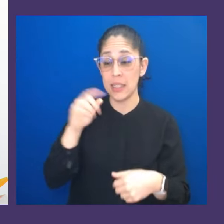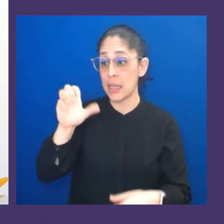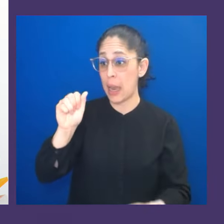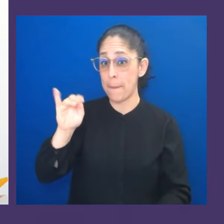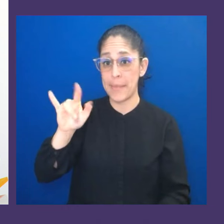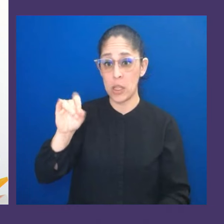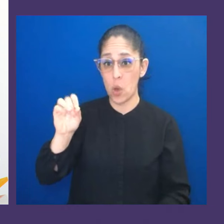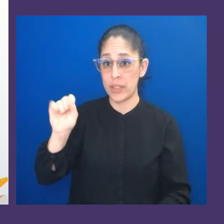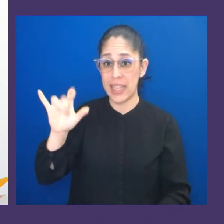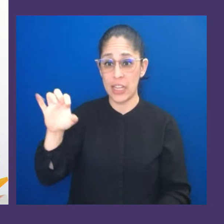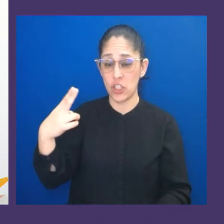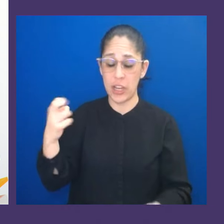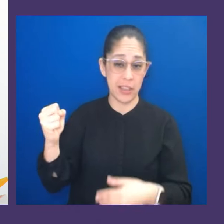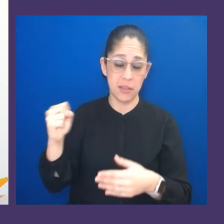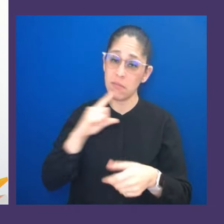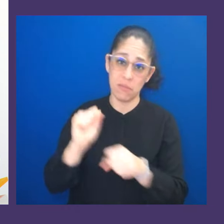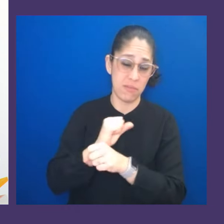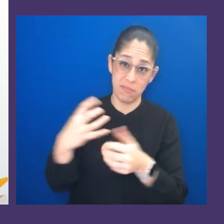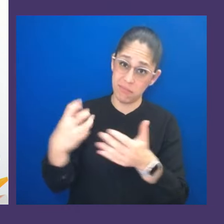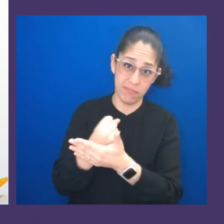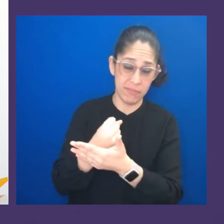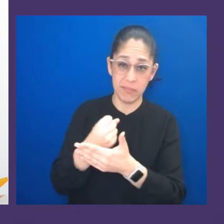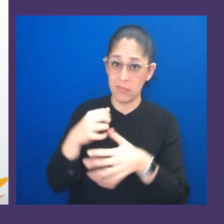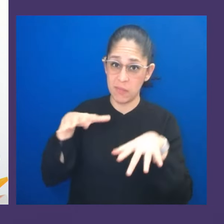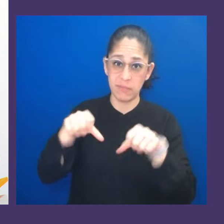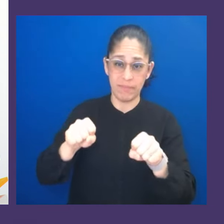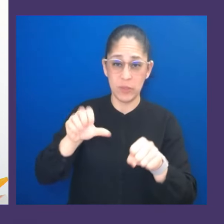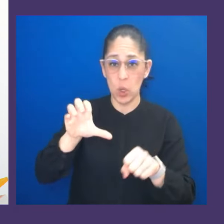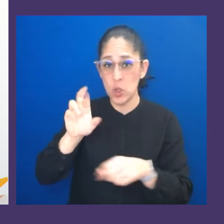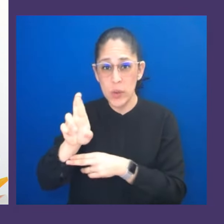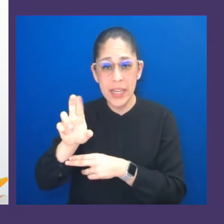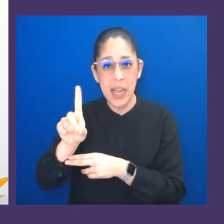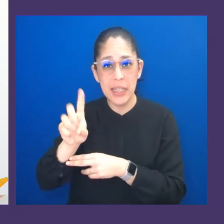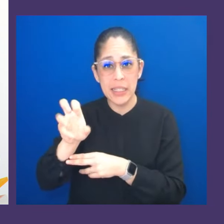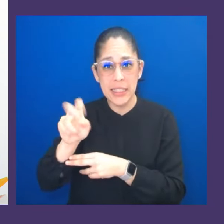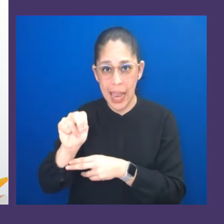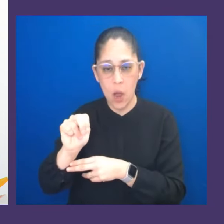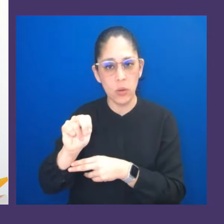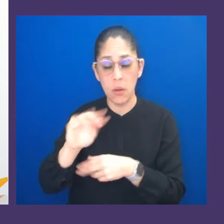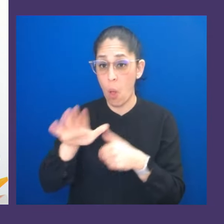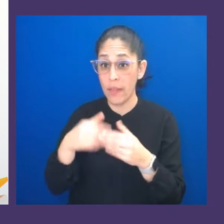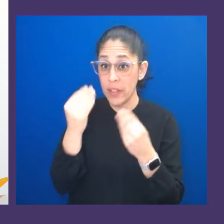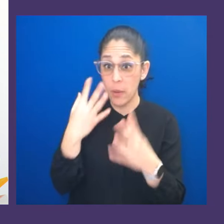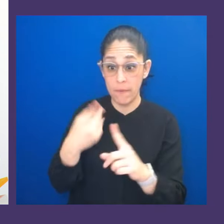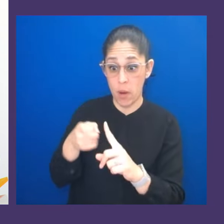Open Downhill" and I get all the information about that race. What I do is just